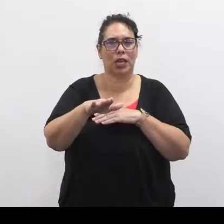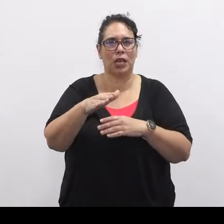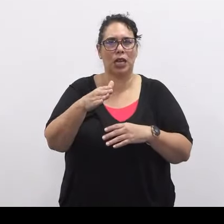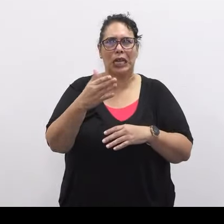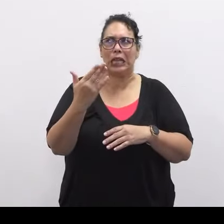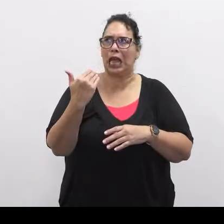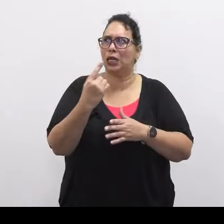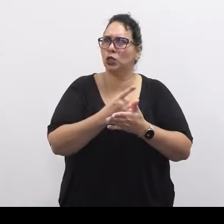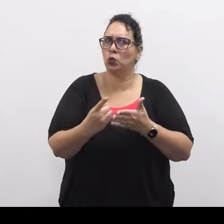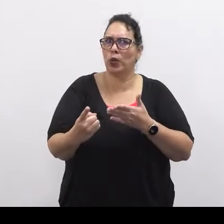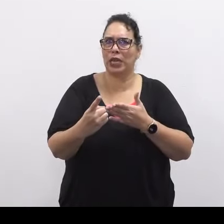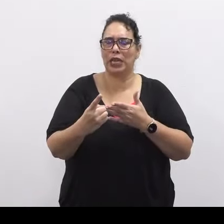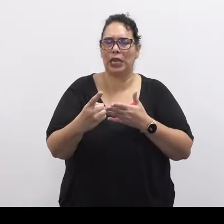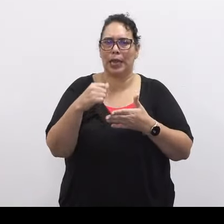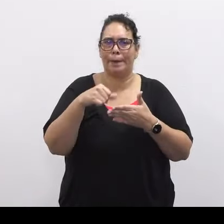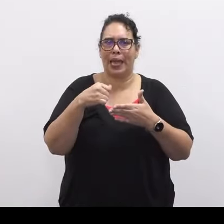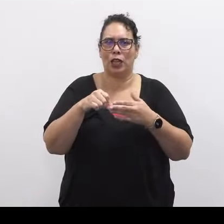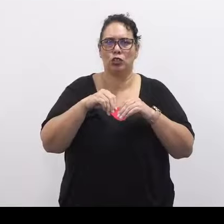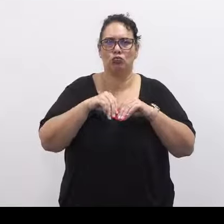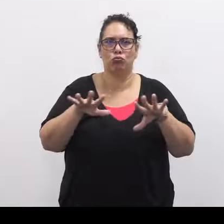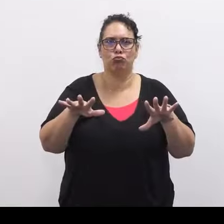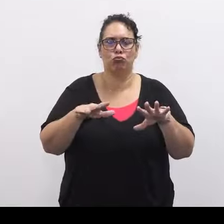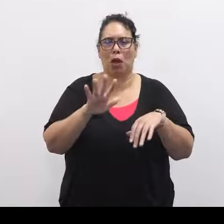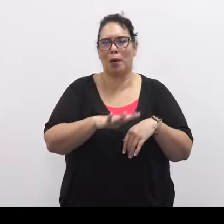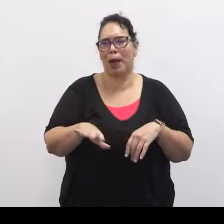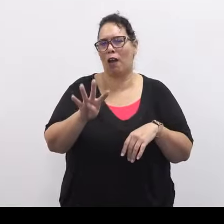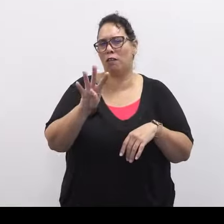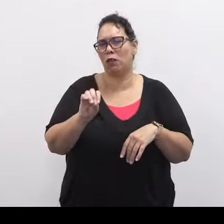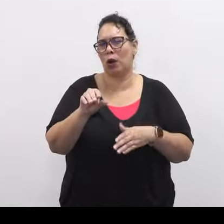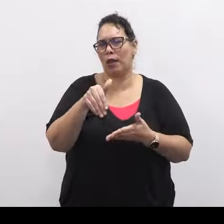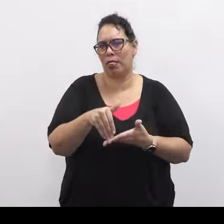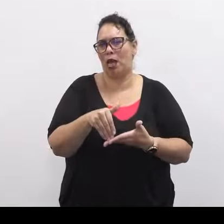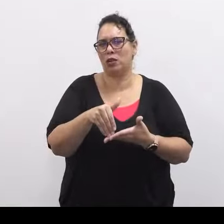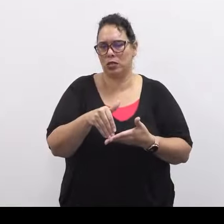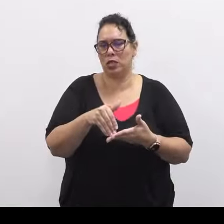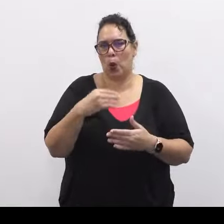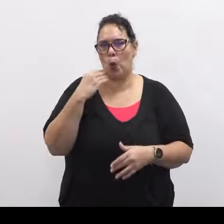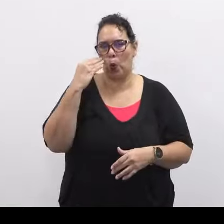we sent out mailers to about 40,000 households in Long Beach.